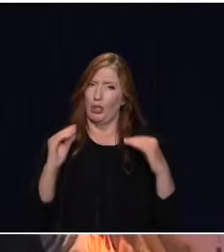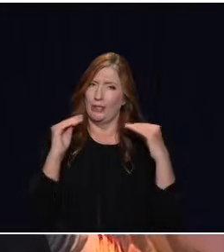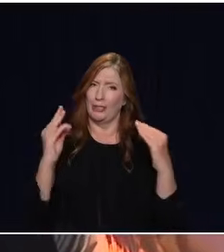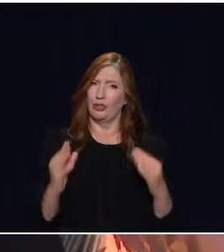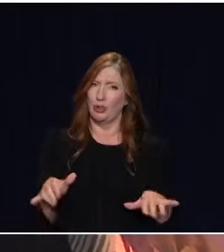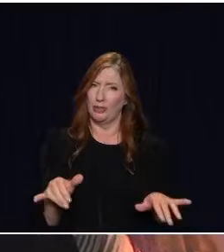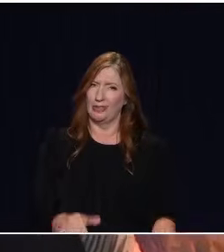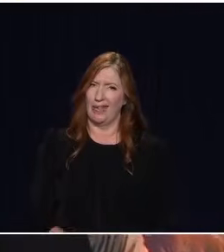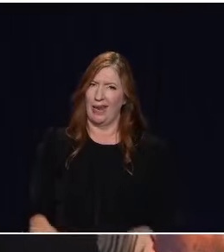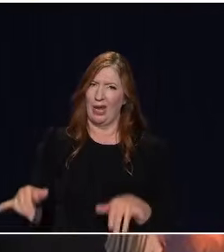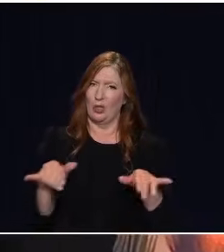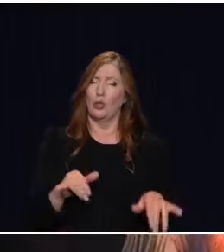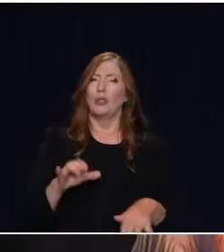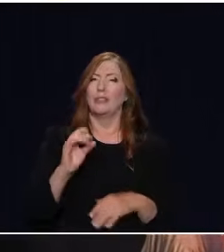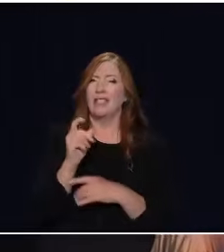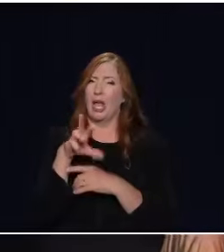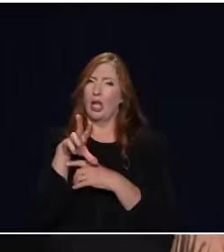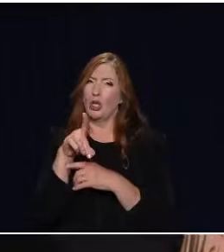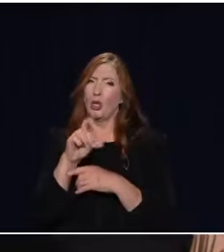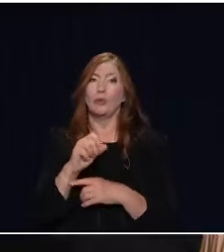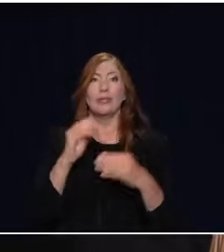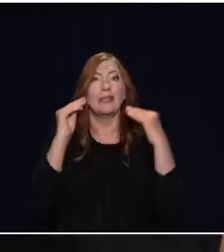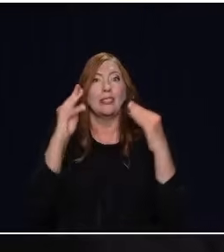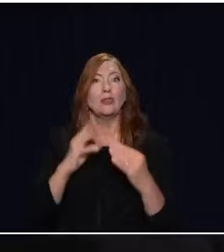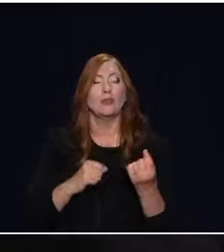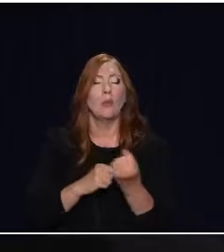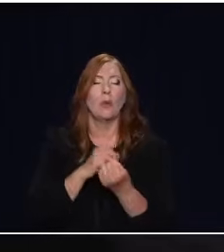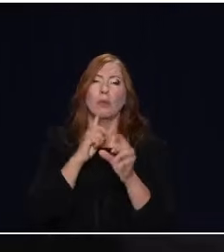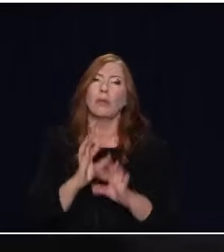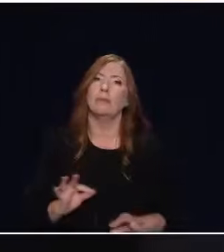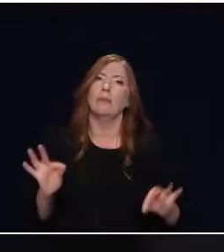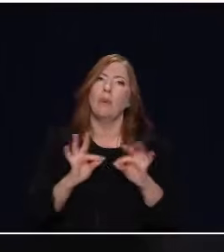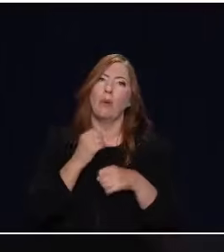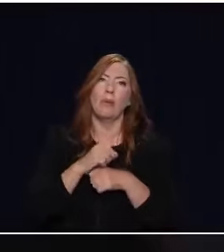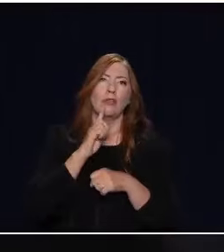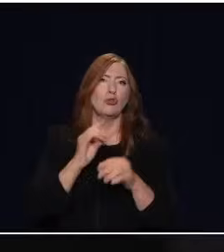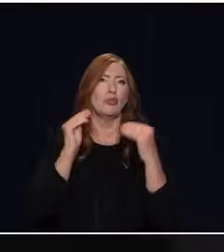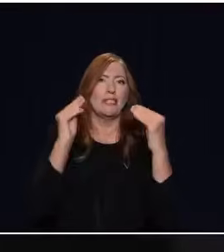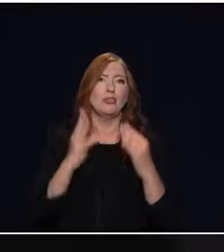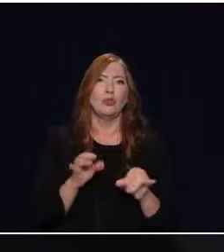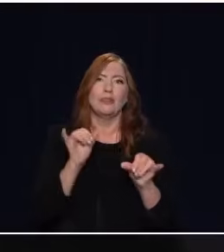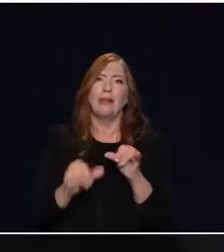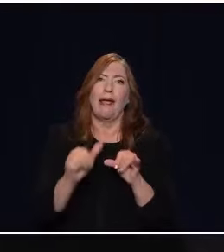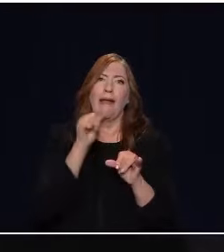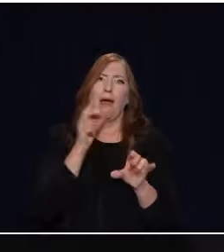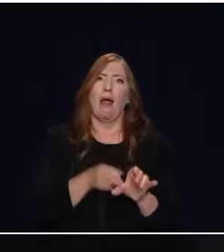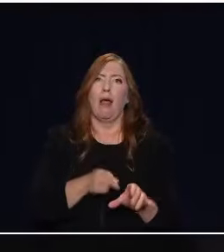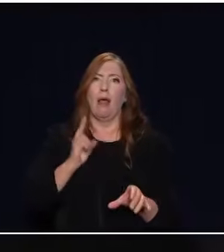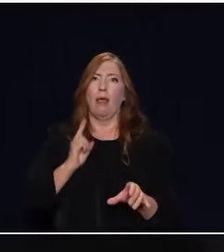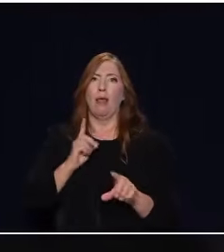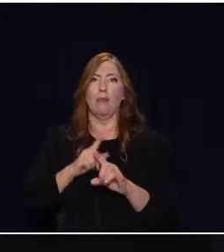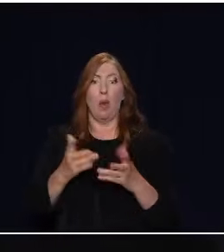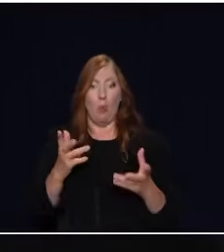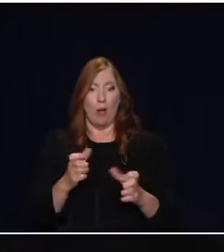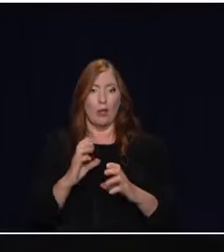LET'S MAKE THINGS EFFICIENT AND EFFECTIVE WITHOUT LOWERS OUR TEACHERS STANDARDS.